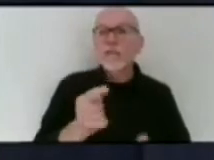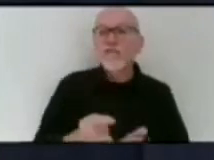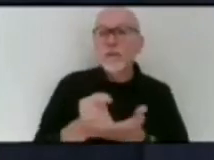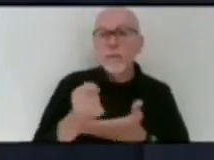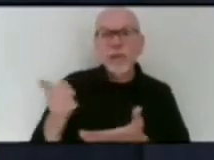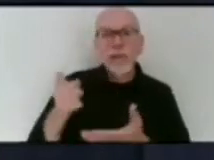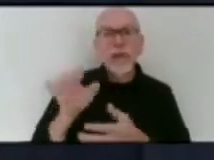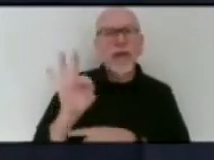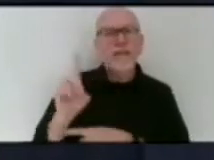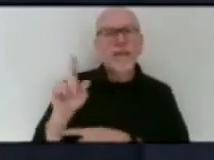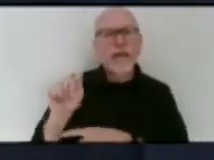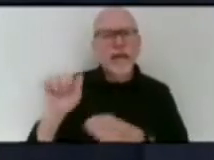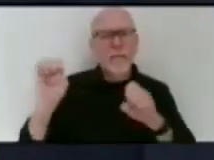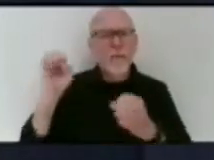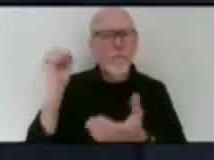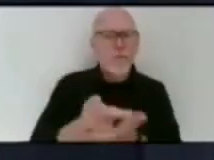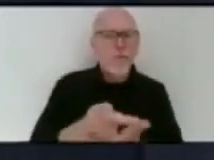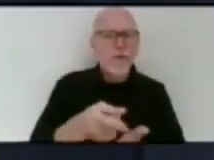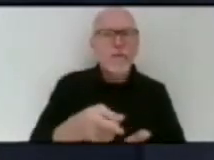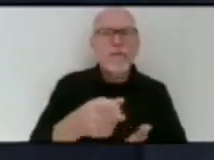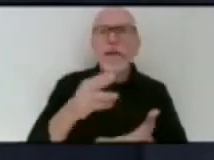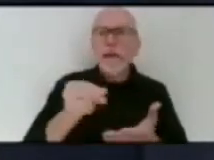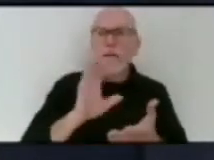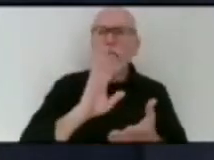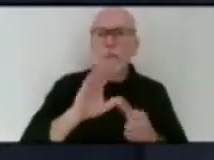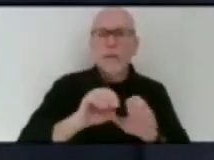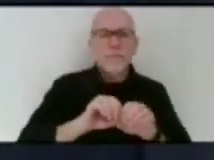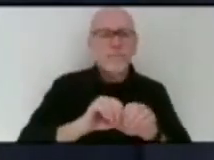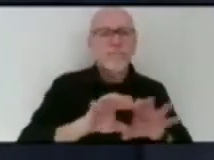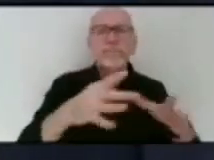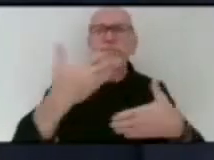distribution is getting underway this week.